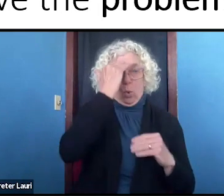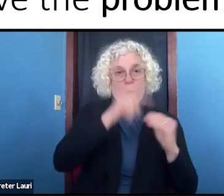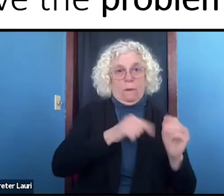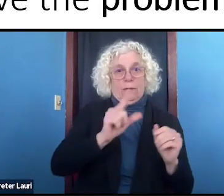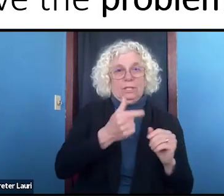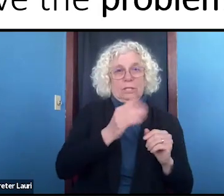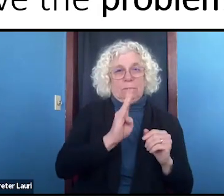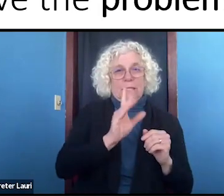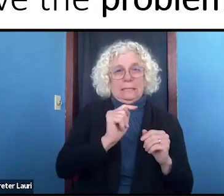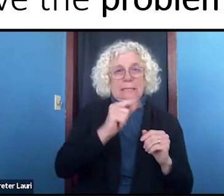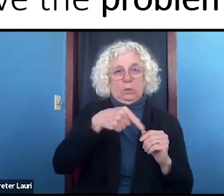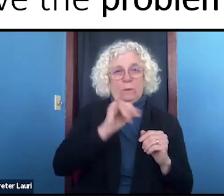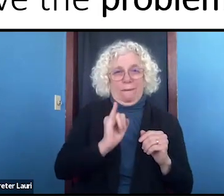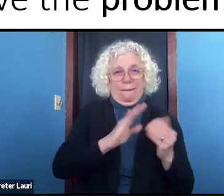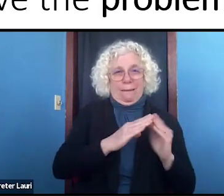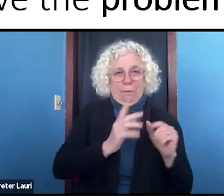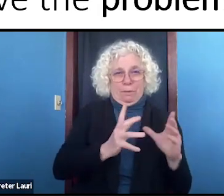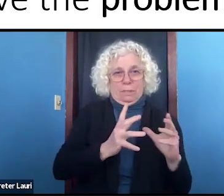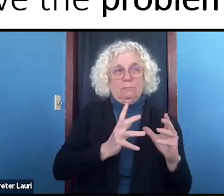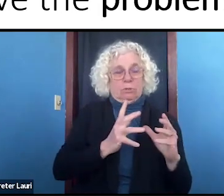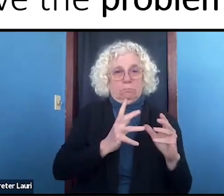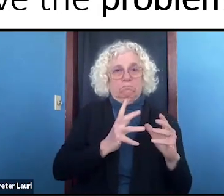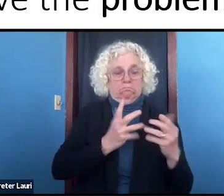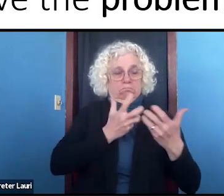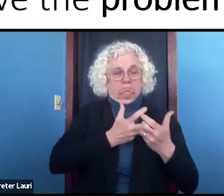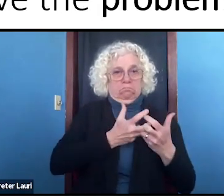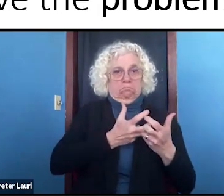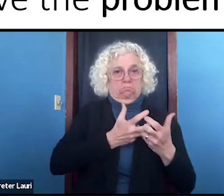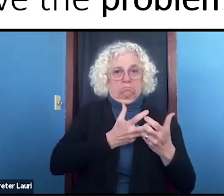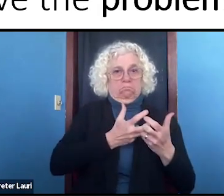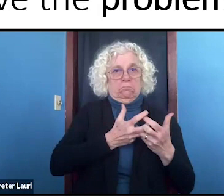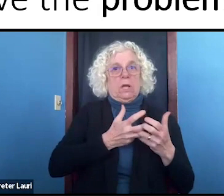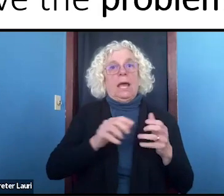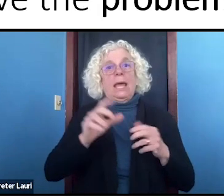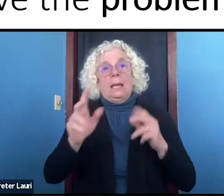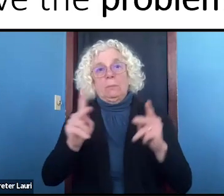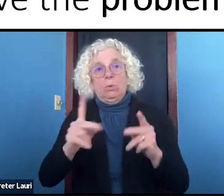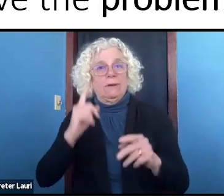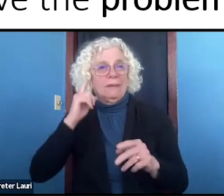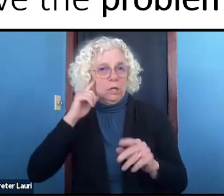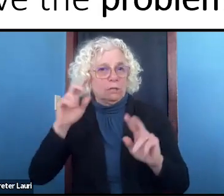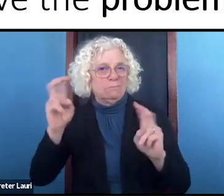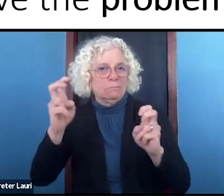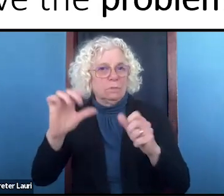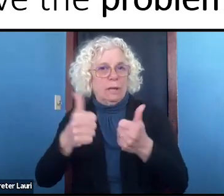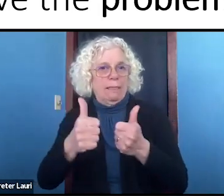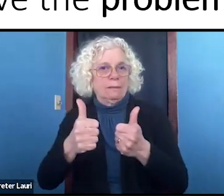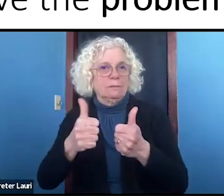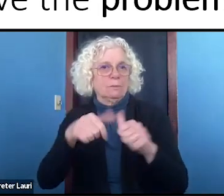that that are made accessible to those with hearing challenges. So those are really wonderful things.